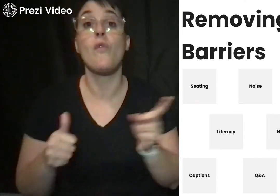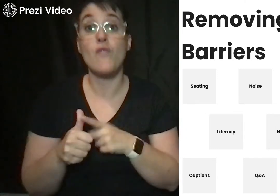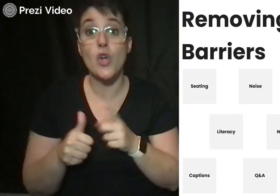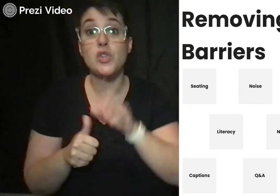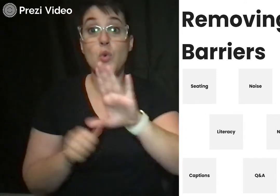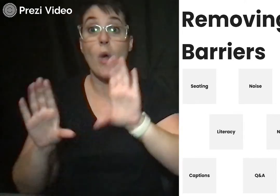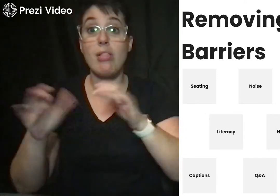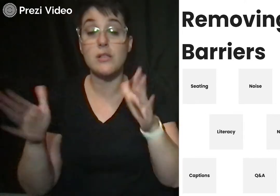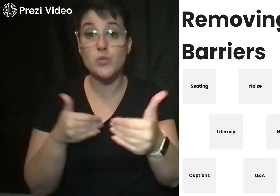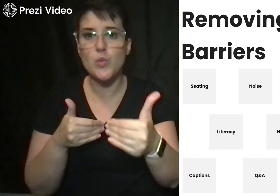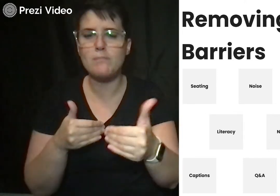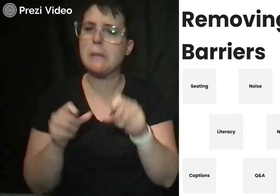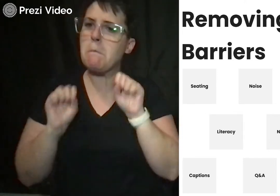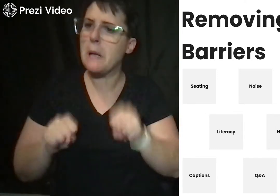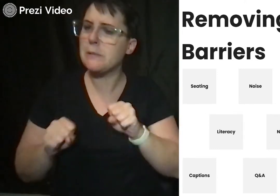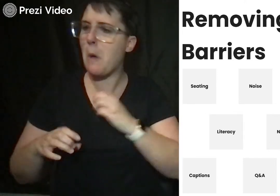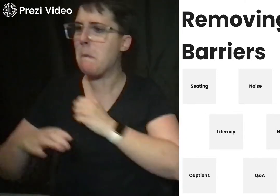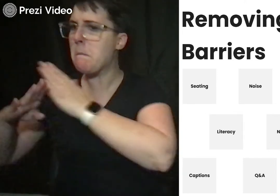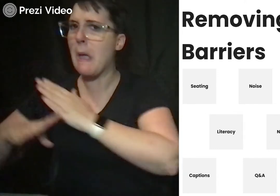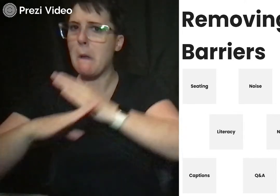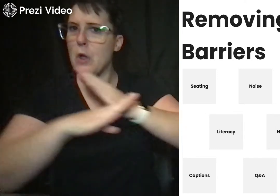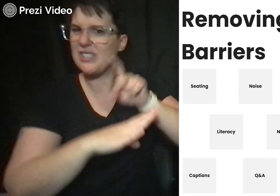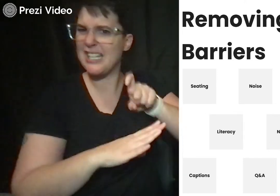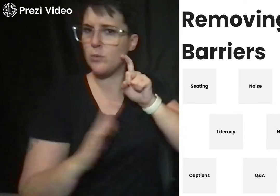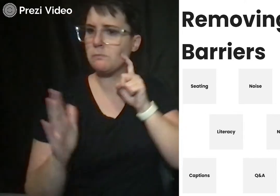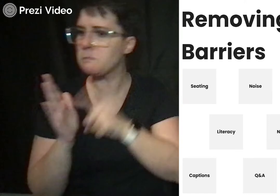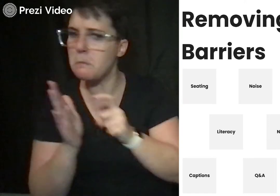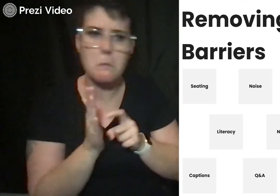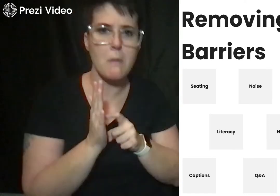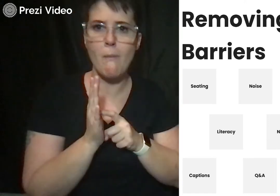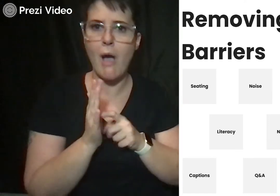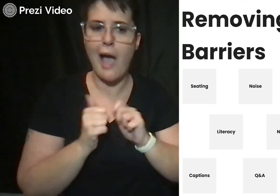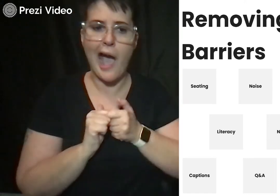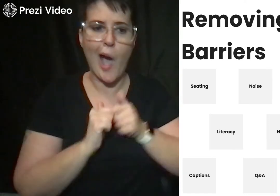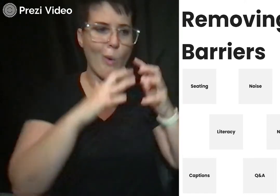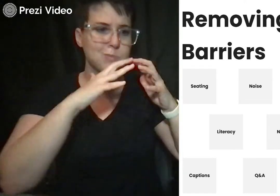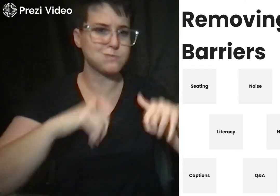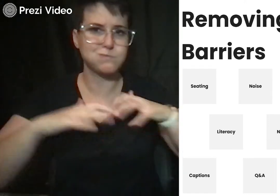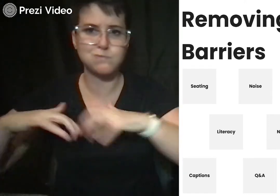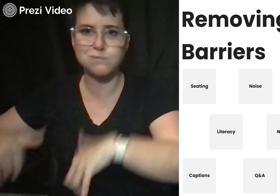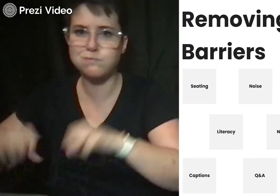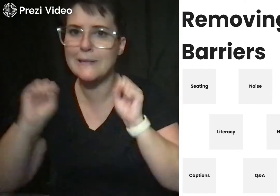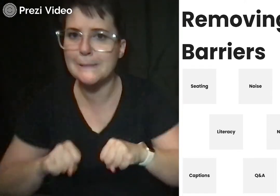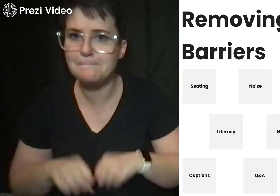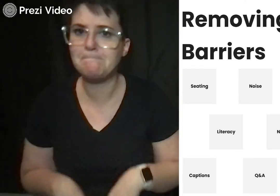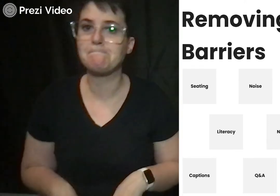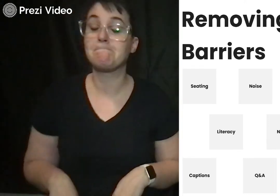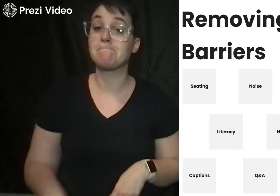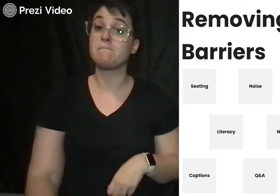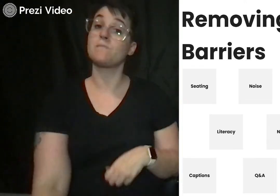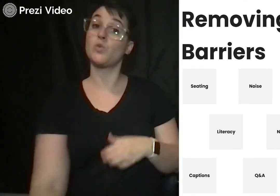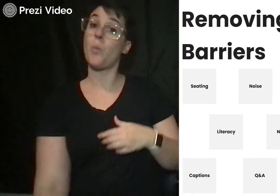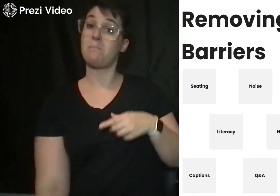First we want to identify possible barriers in your room, and then identify ways to remove them.